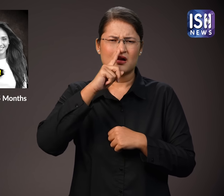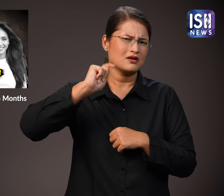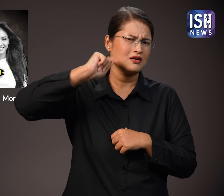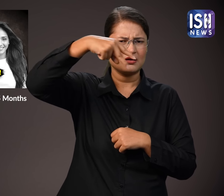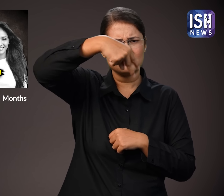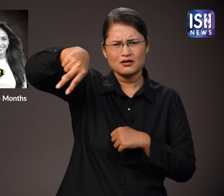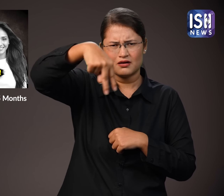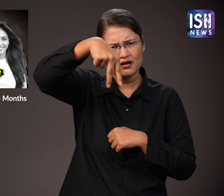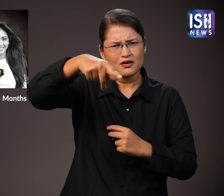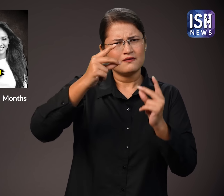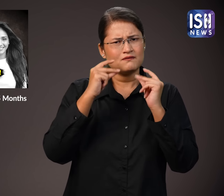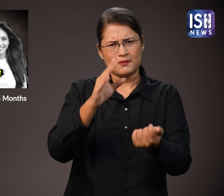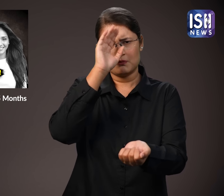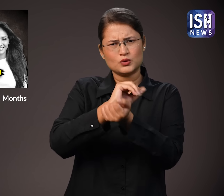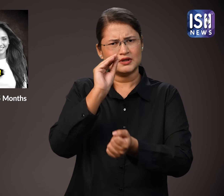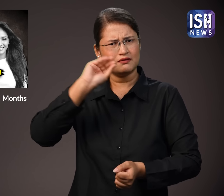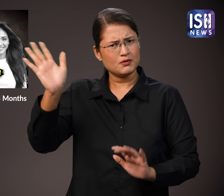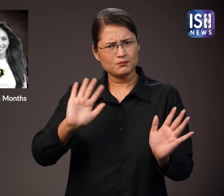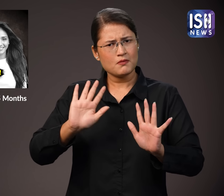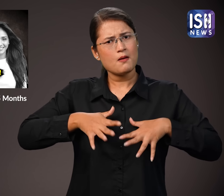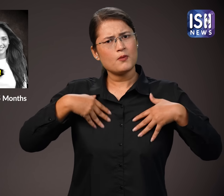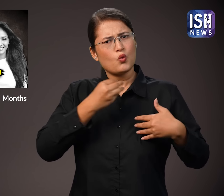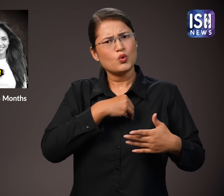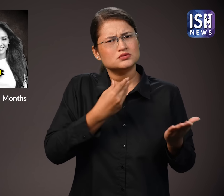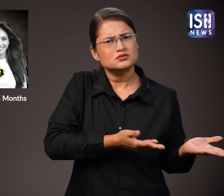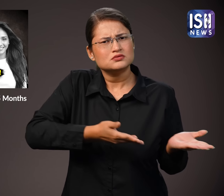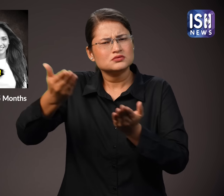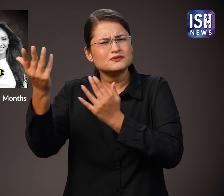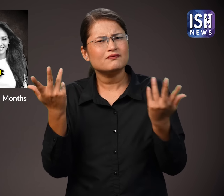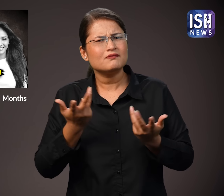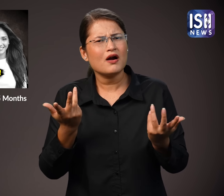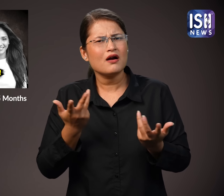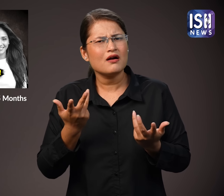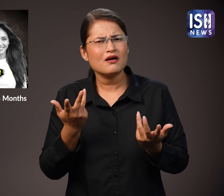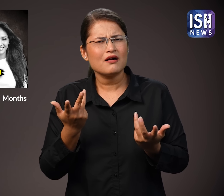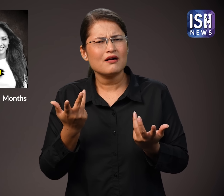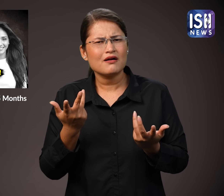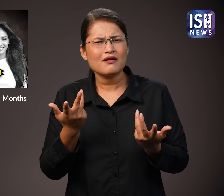If Twisha was found hanging, why was she taken to the hospital first instead of informing the police immediately?